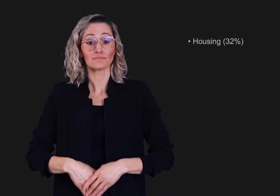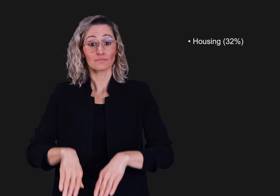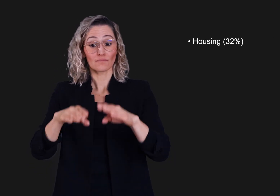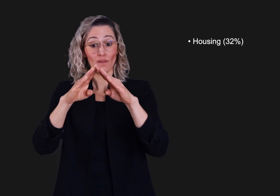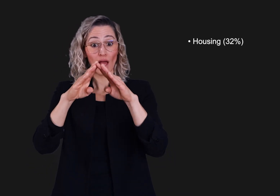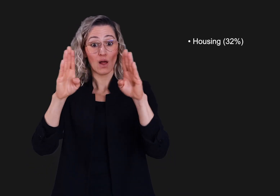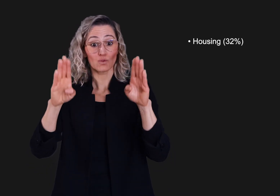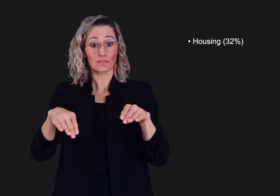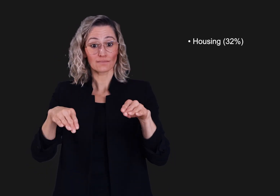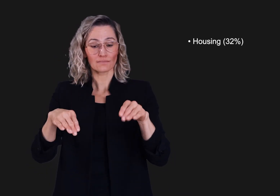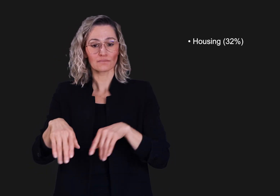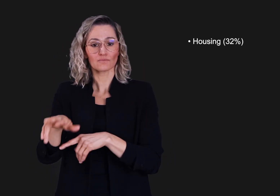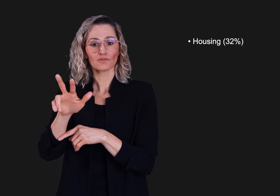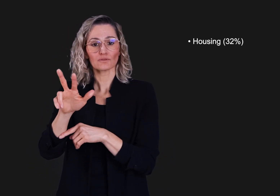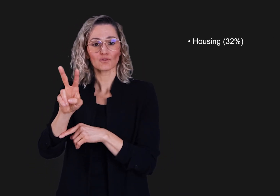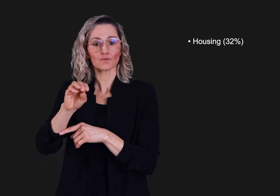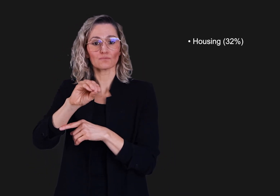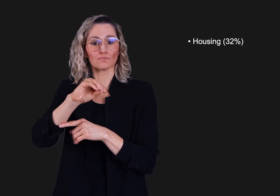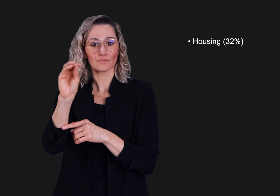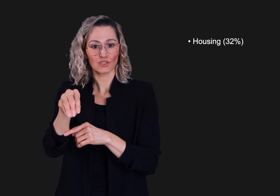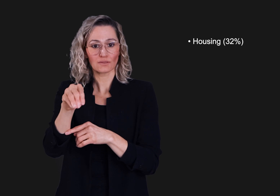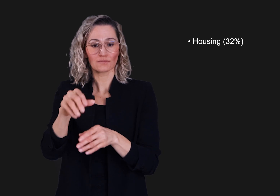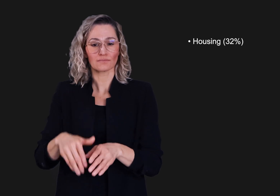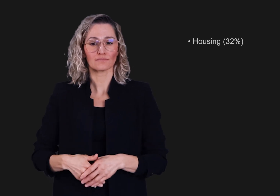• Housing (32%)